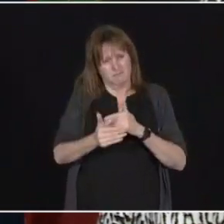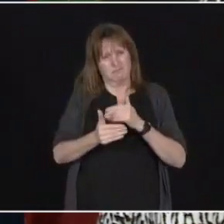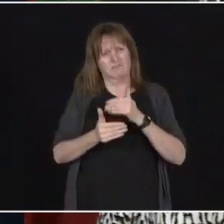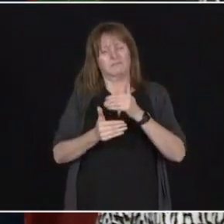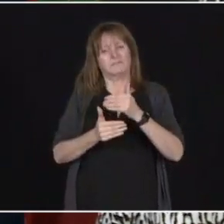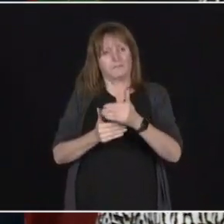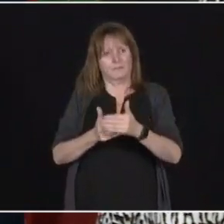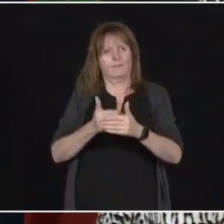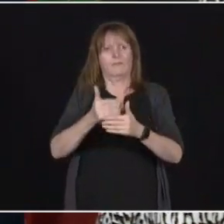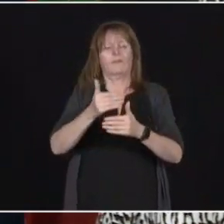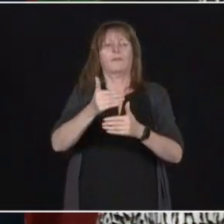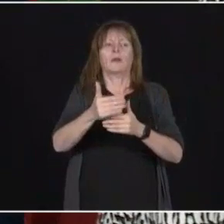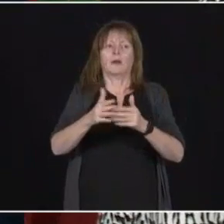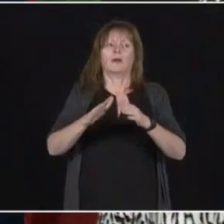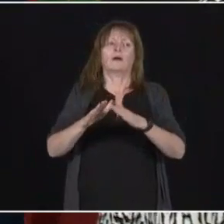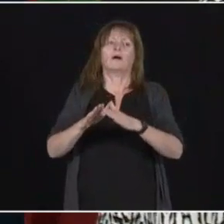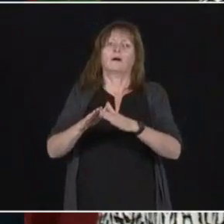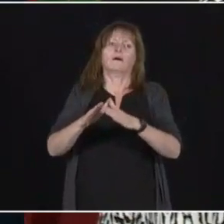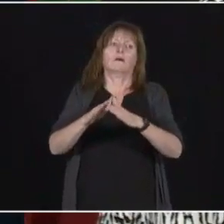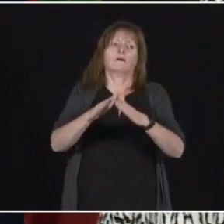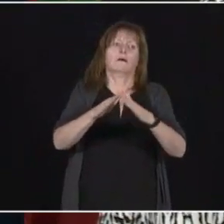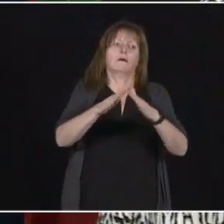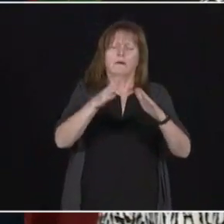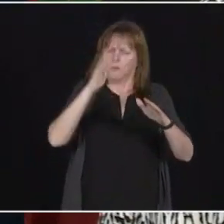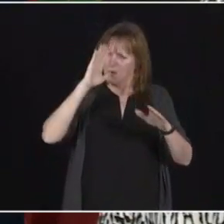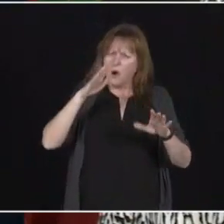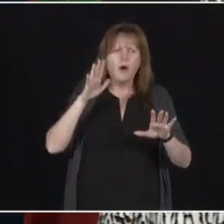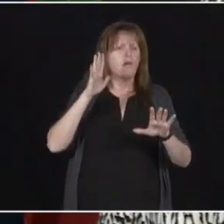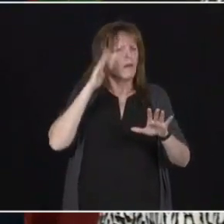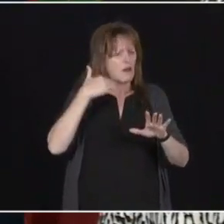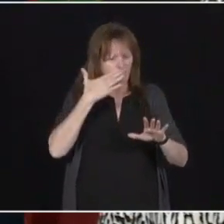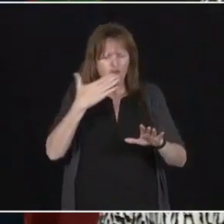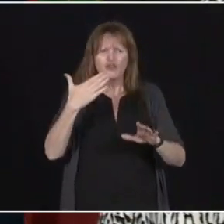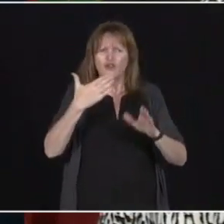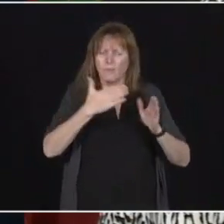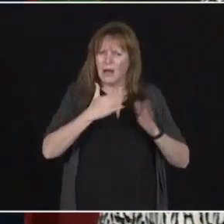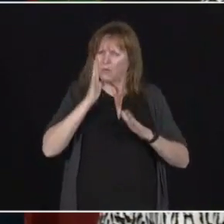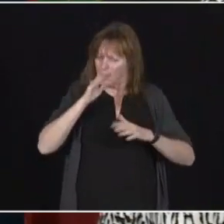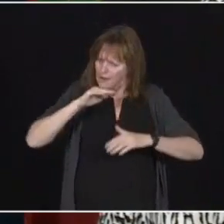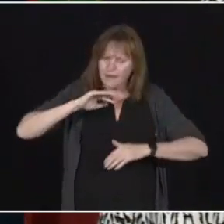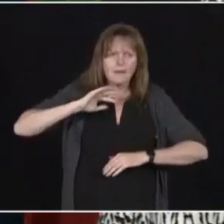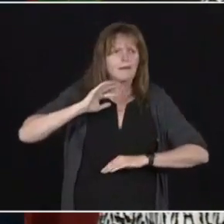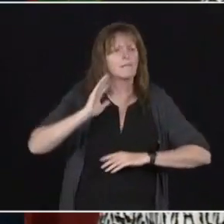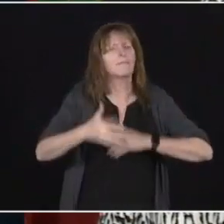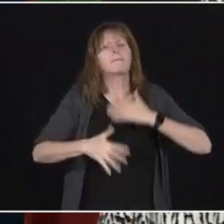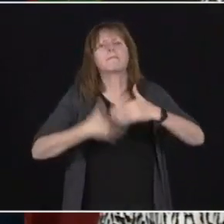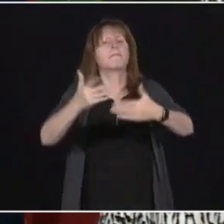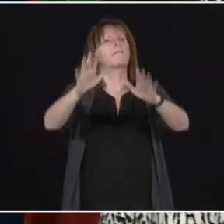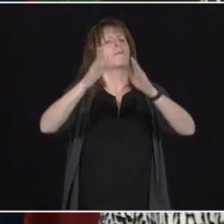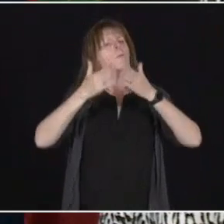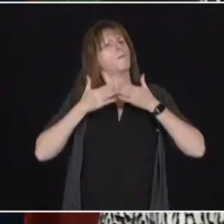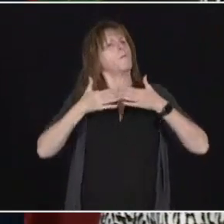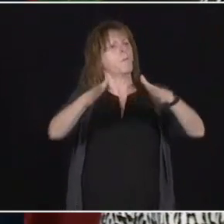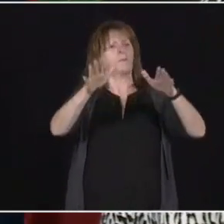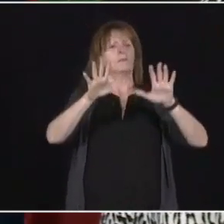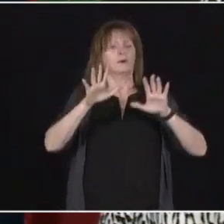I say at all of the time, nobody wants to get the economy going more than I do. And once we start, we are just going to go.